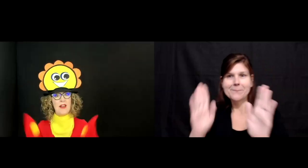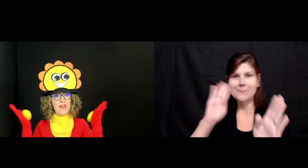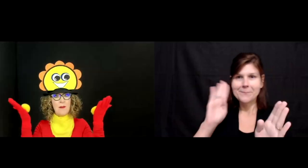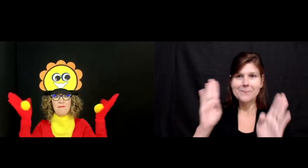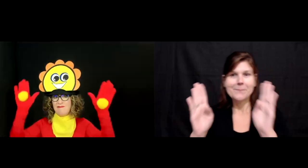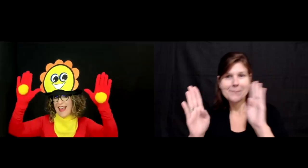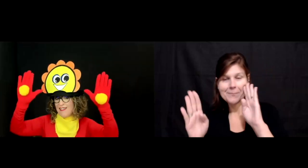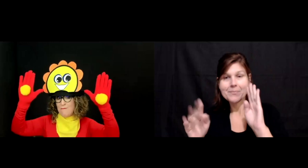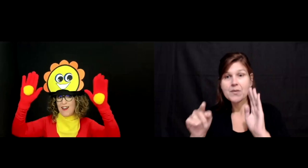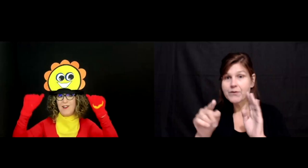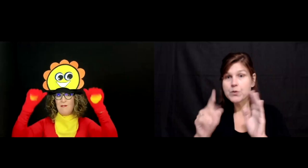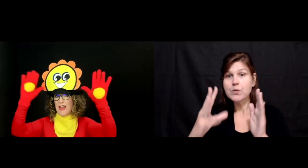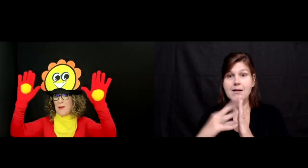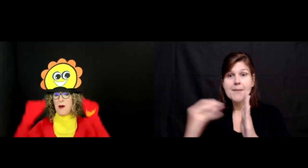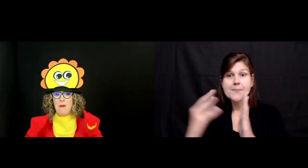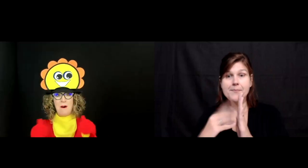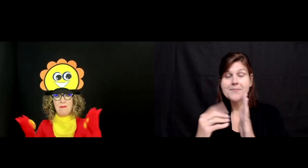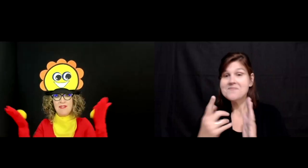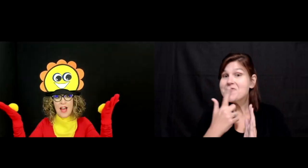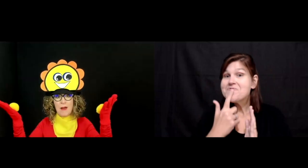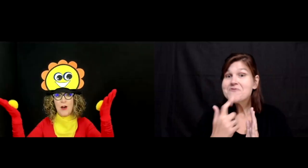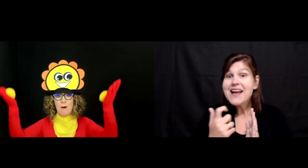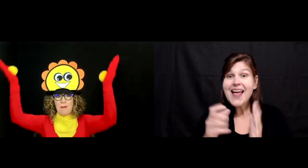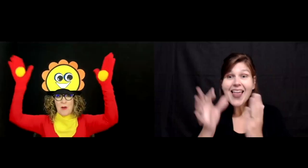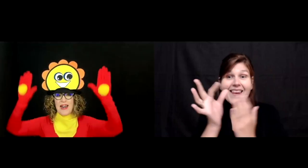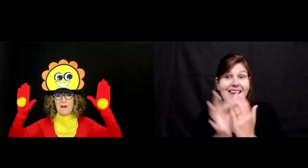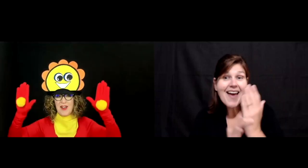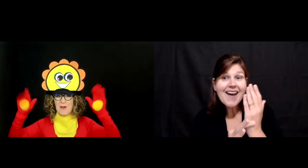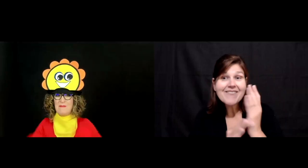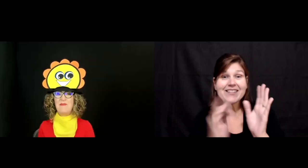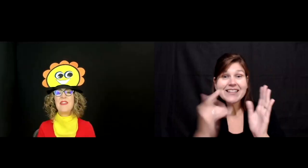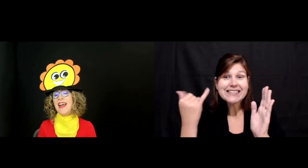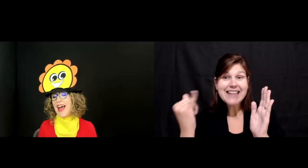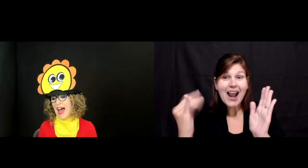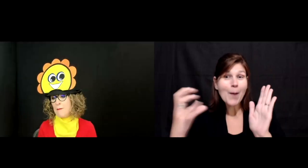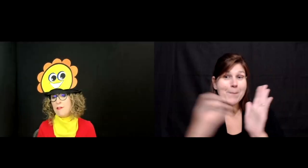But if you can get some red gloves with yellow pompoms and become Gwynnie-Gwyn-Gwyn.